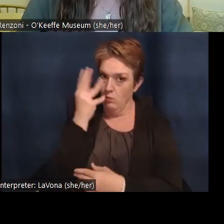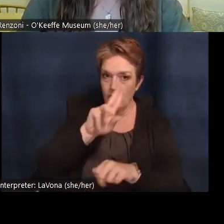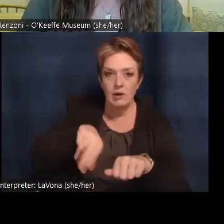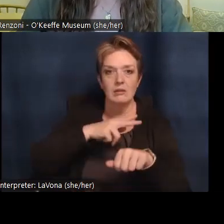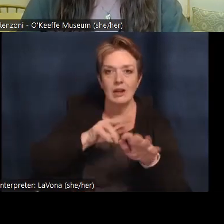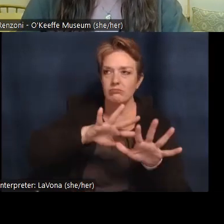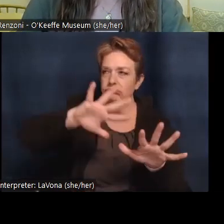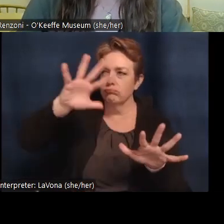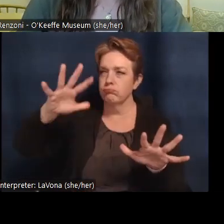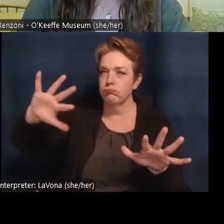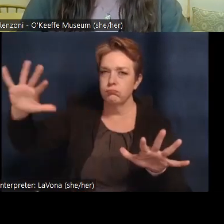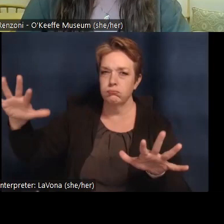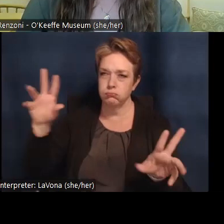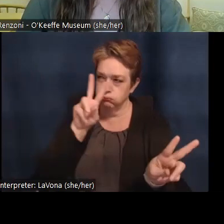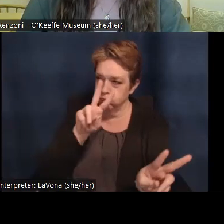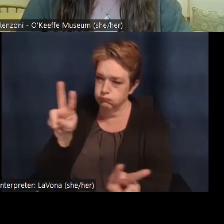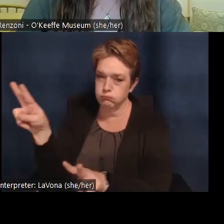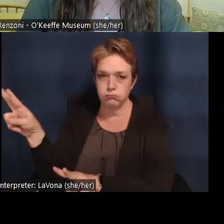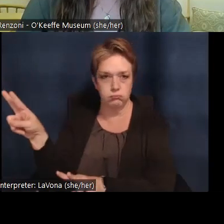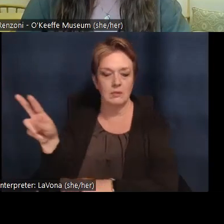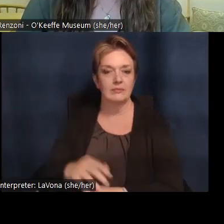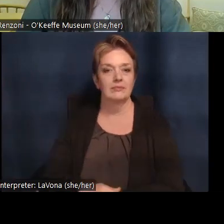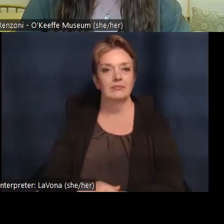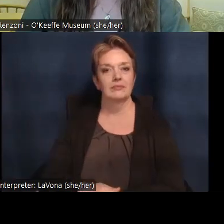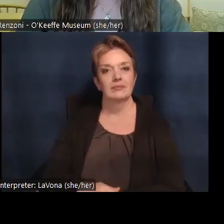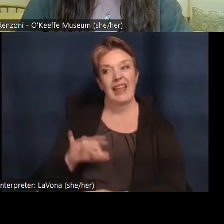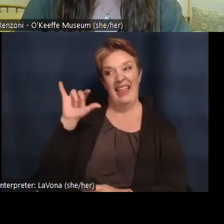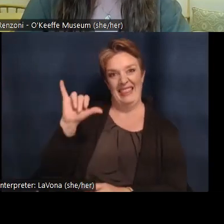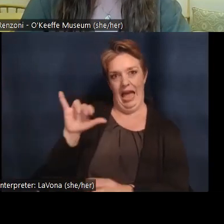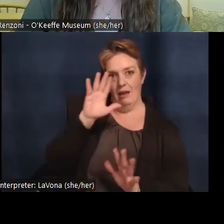And you can also go on horseback rides, visit their paleontology museum,